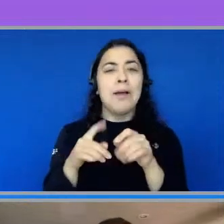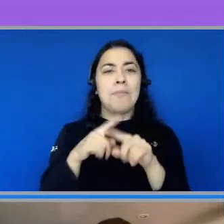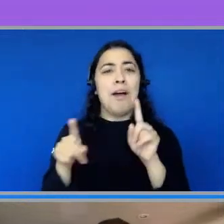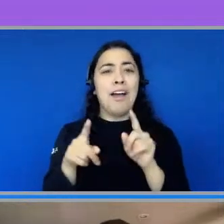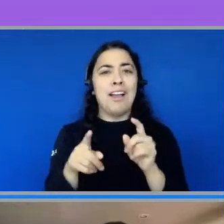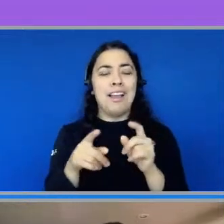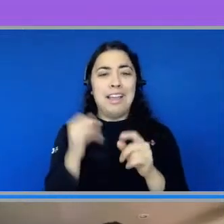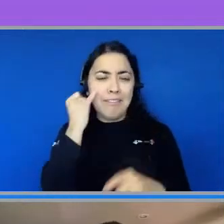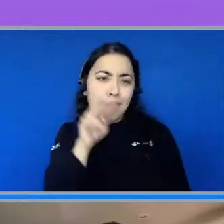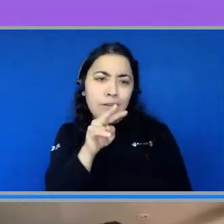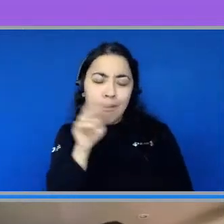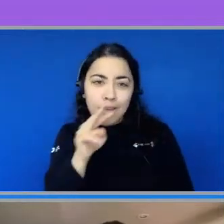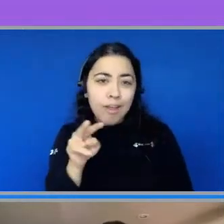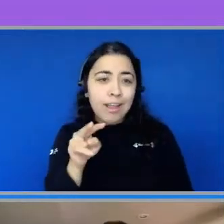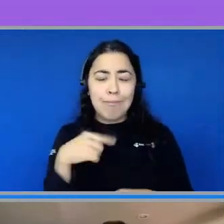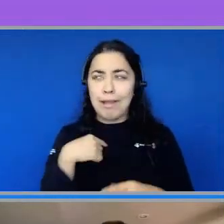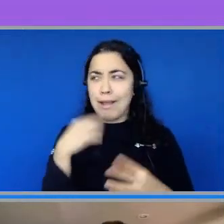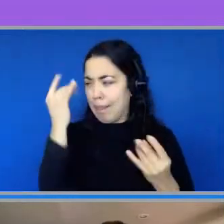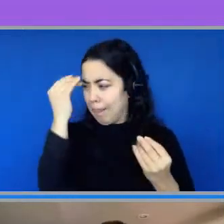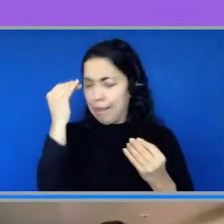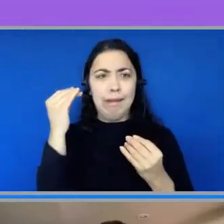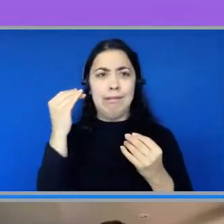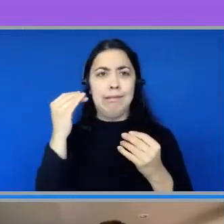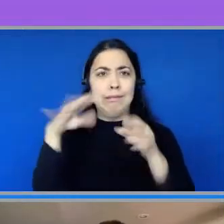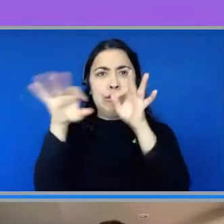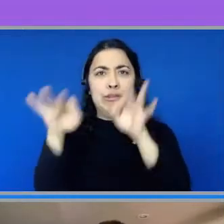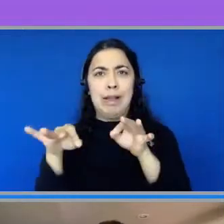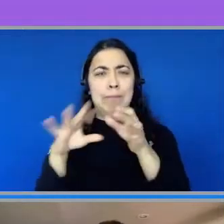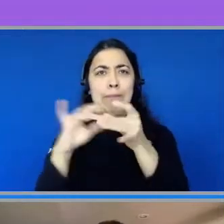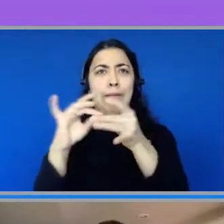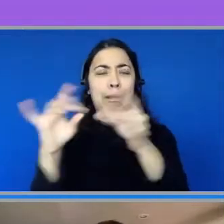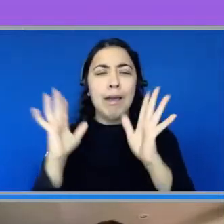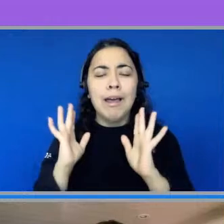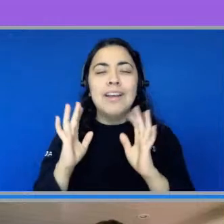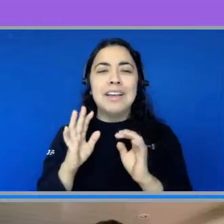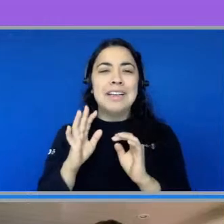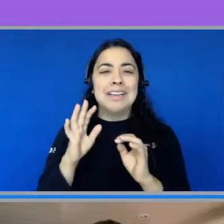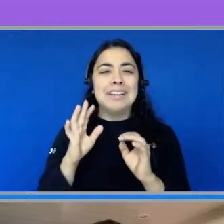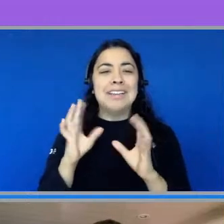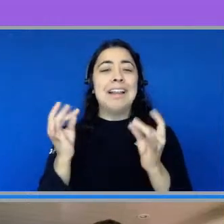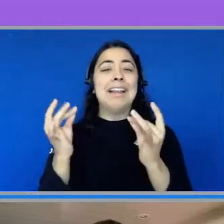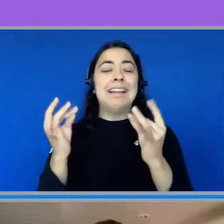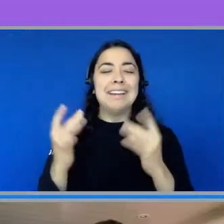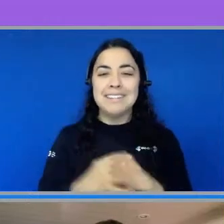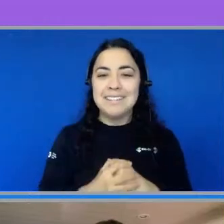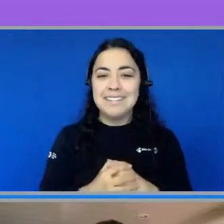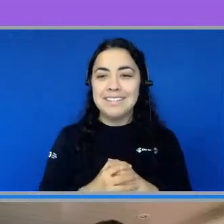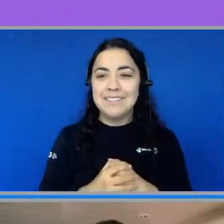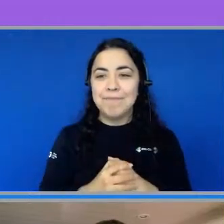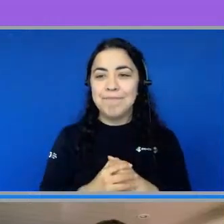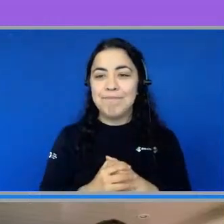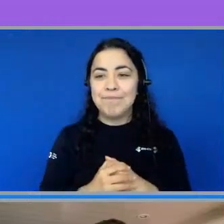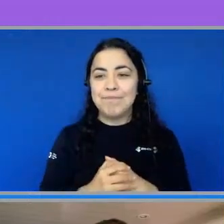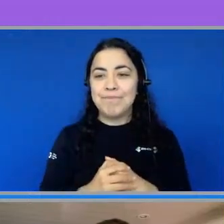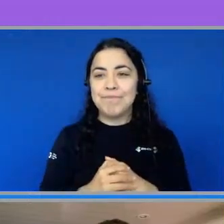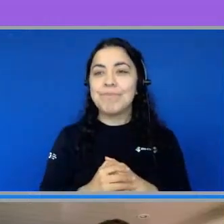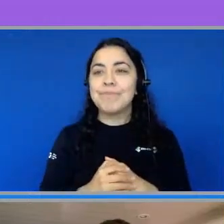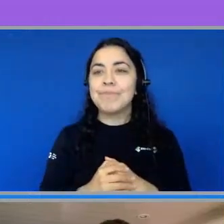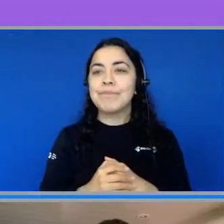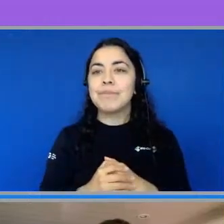thing to not fall over. So yes,